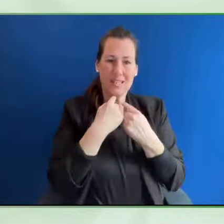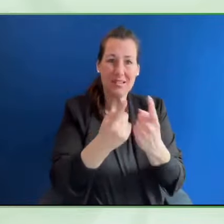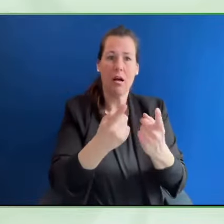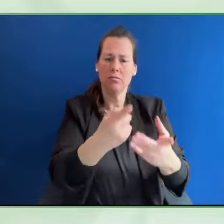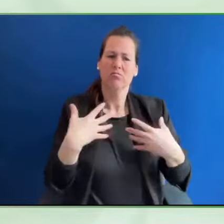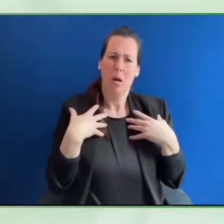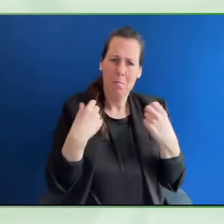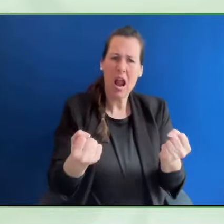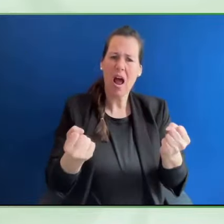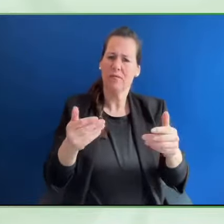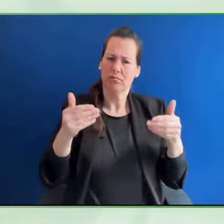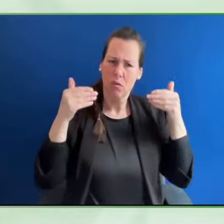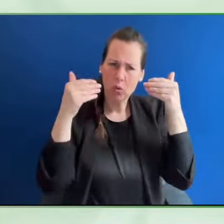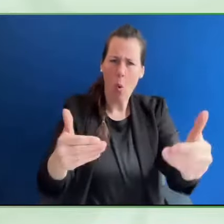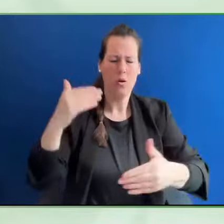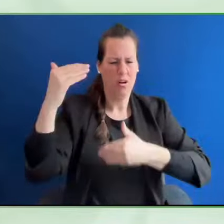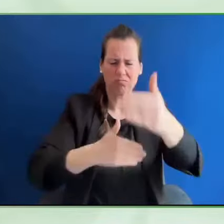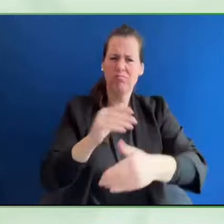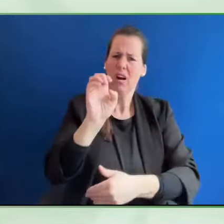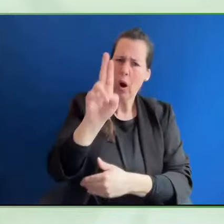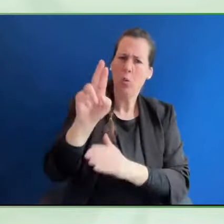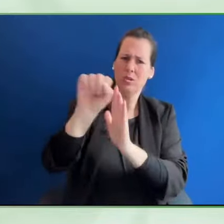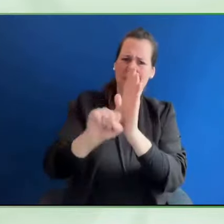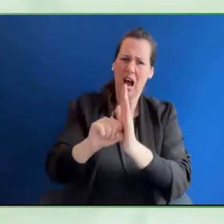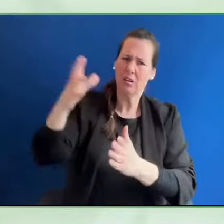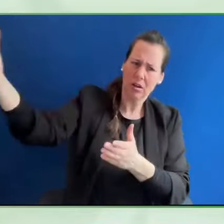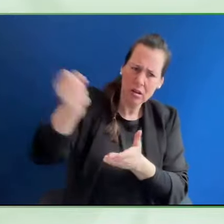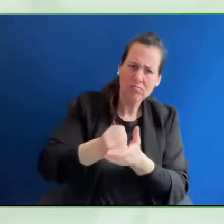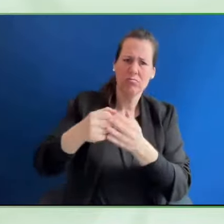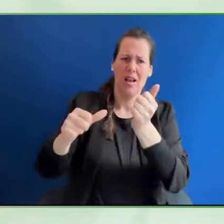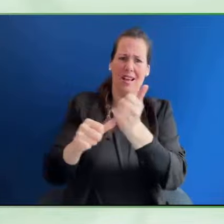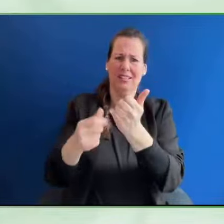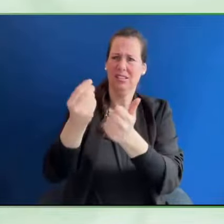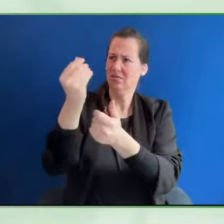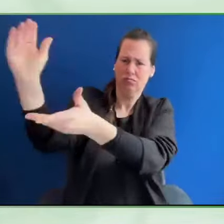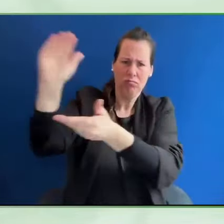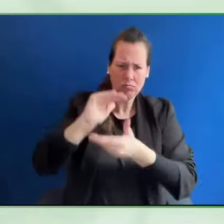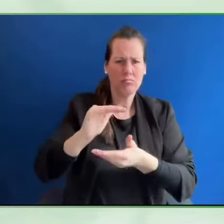to your member organisation at service level?